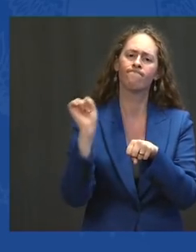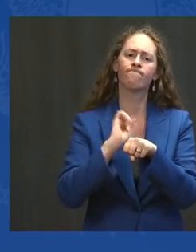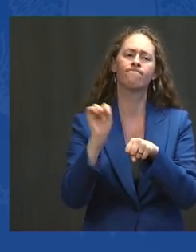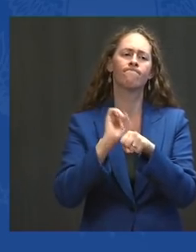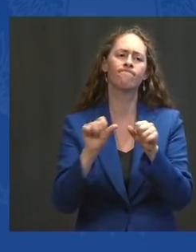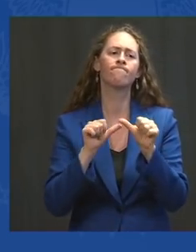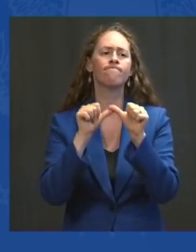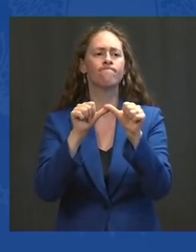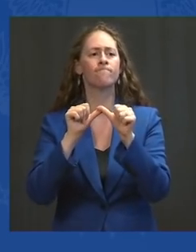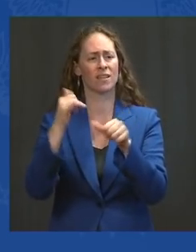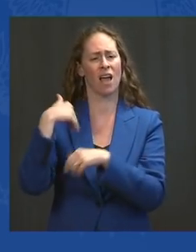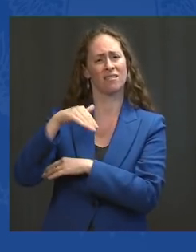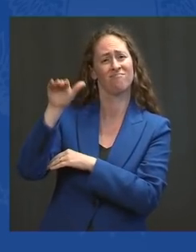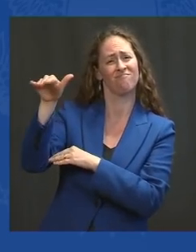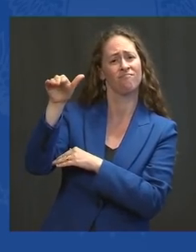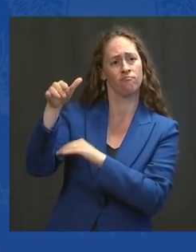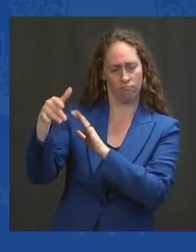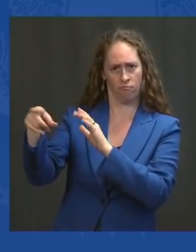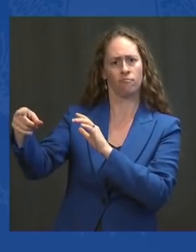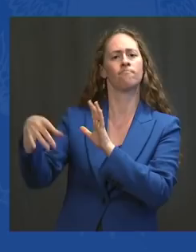to protect the right to vote and our democracy.